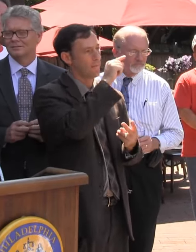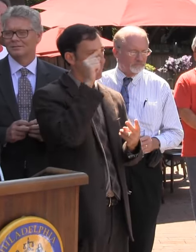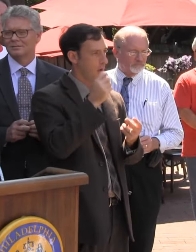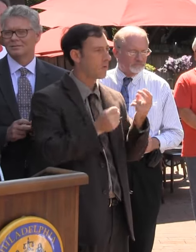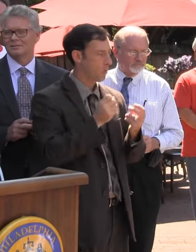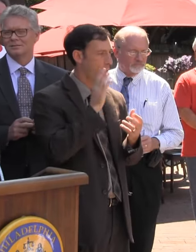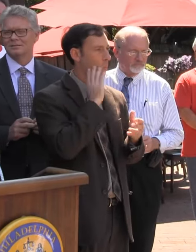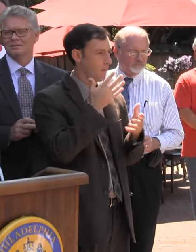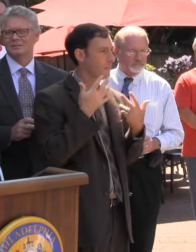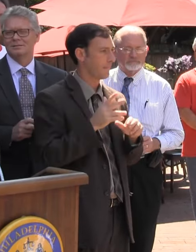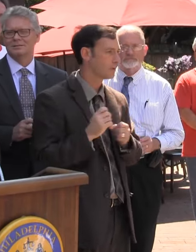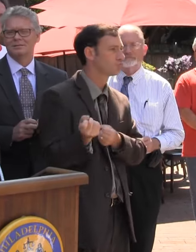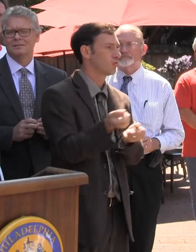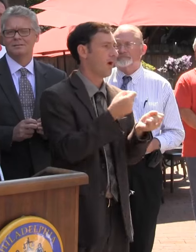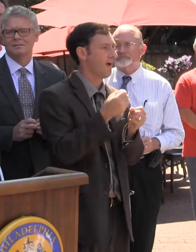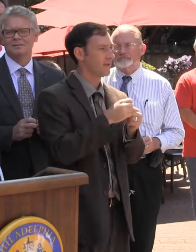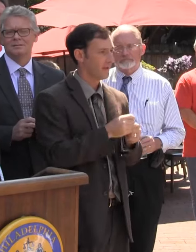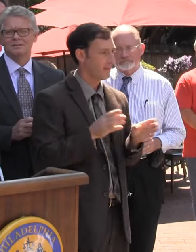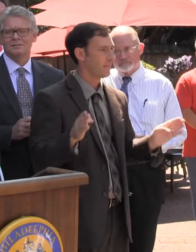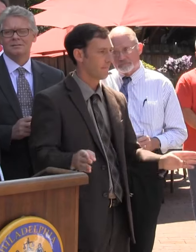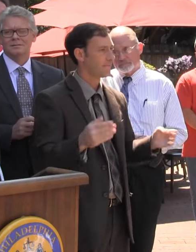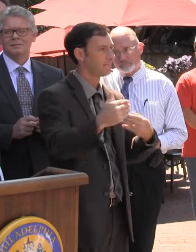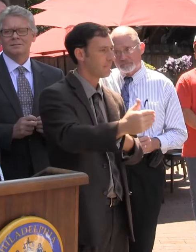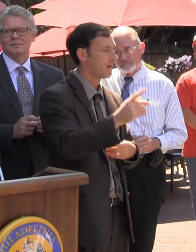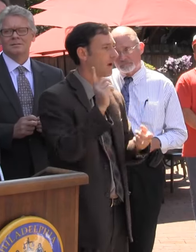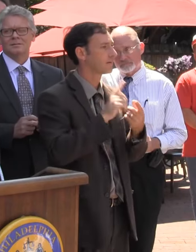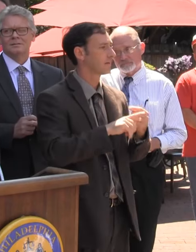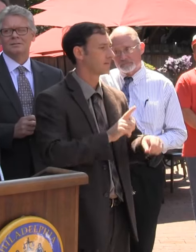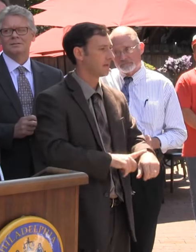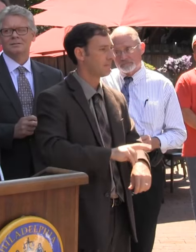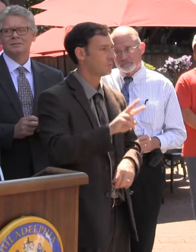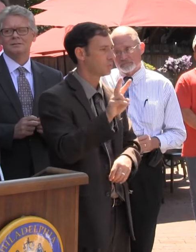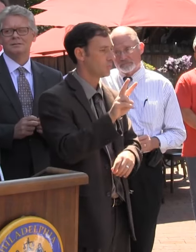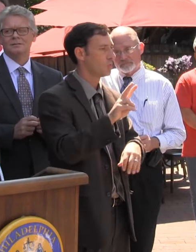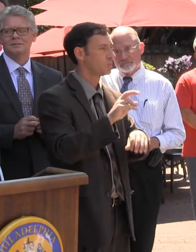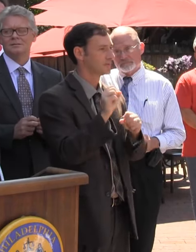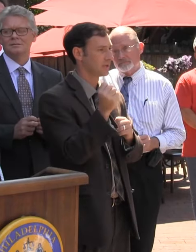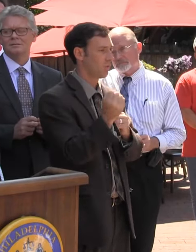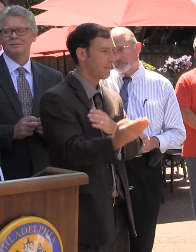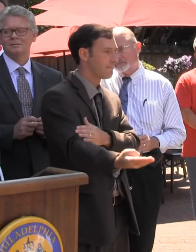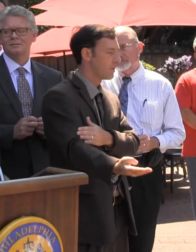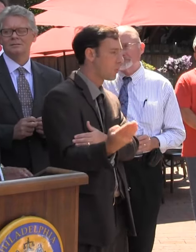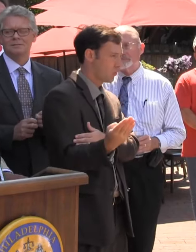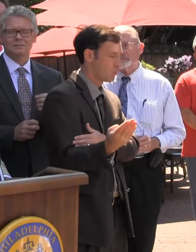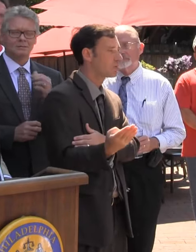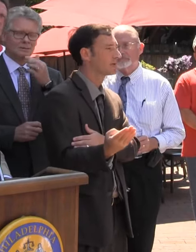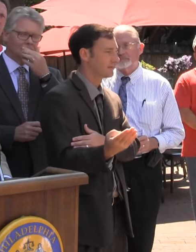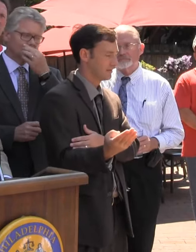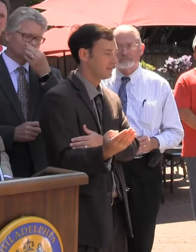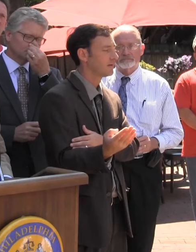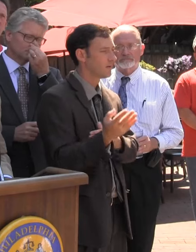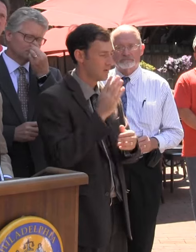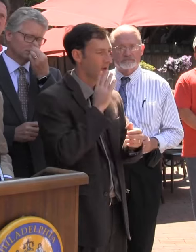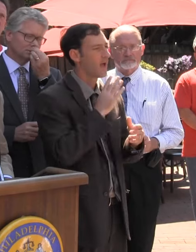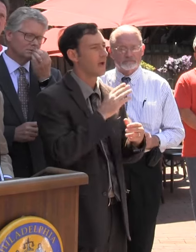be allowed in the traffic box until two a.m. on Saturday morning. And beginning at three